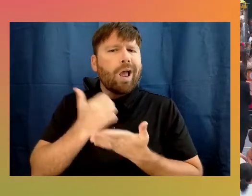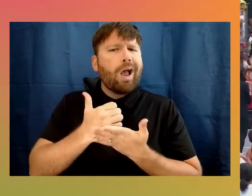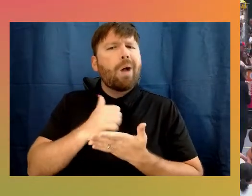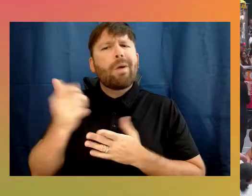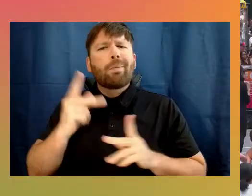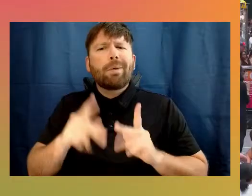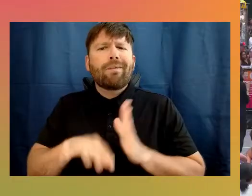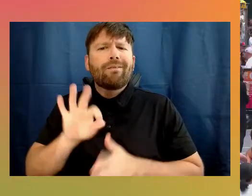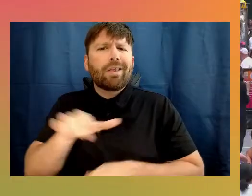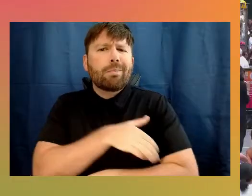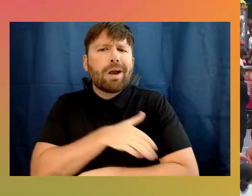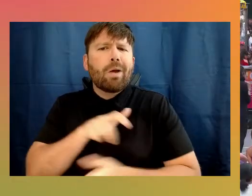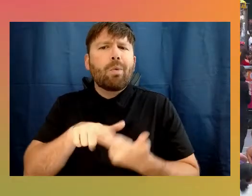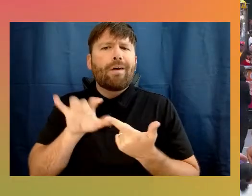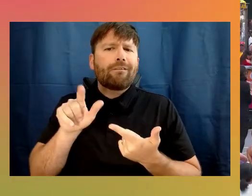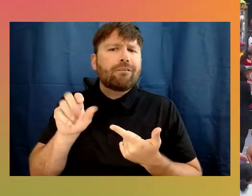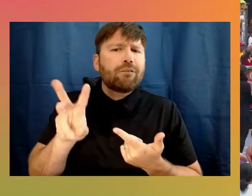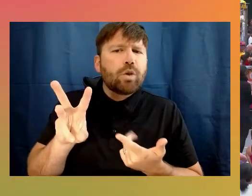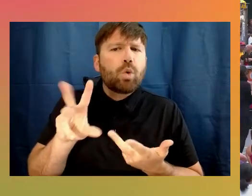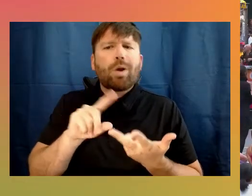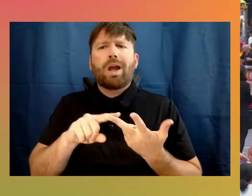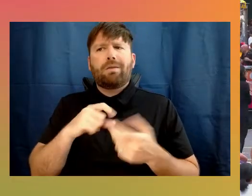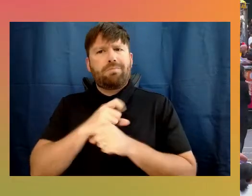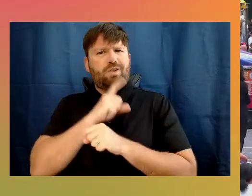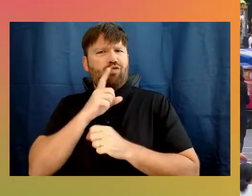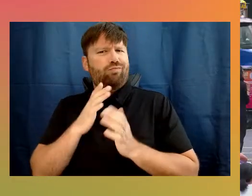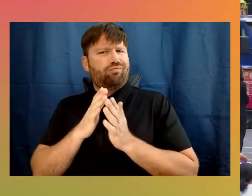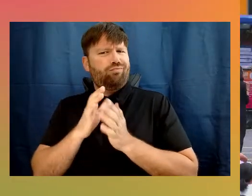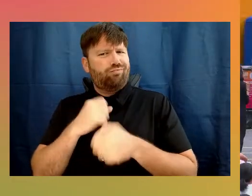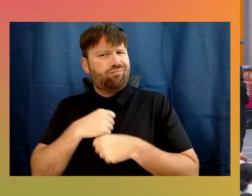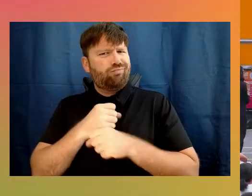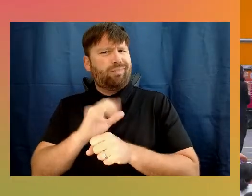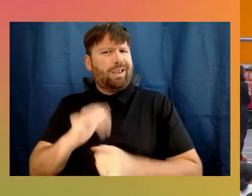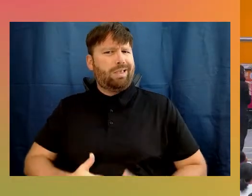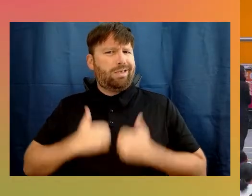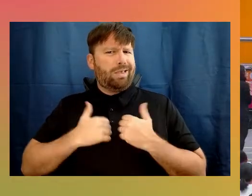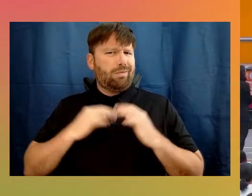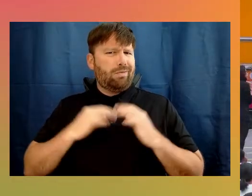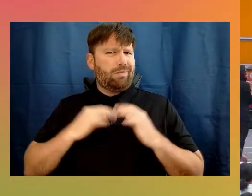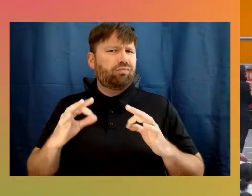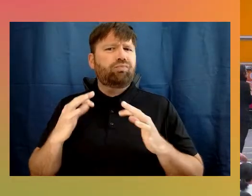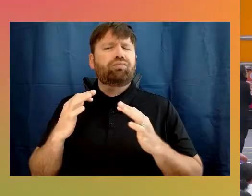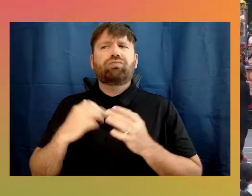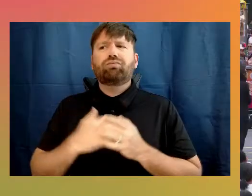NATIVE IS ON A MISSION TO HELP OTHERS STEP INTO THEIR POWER,